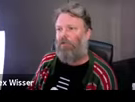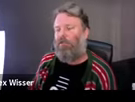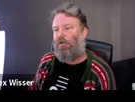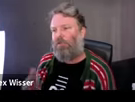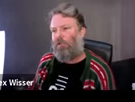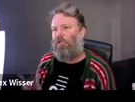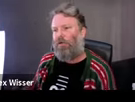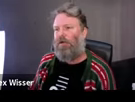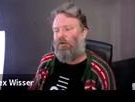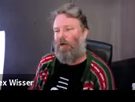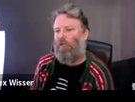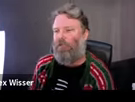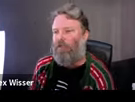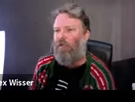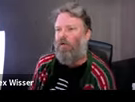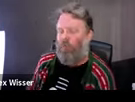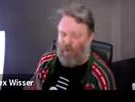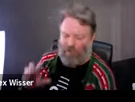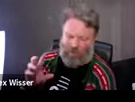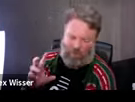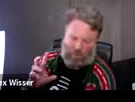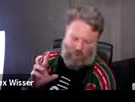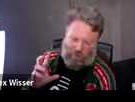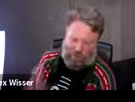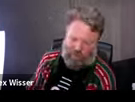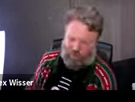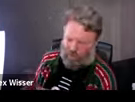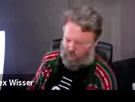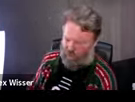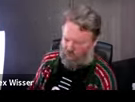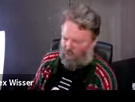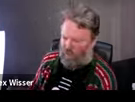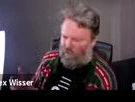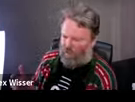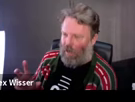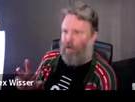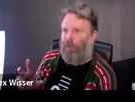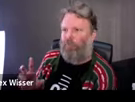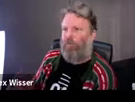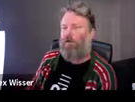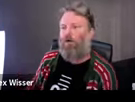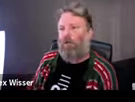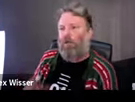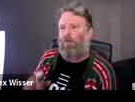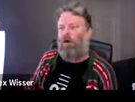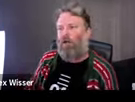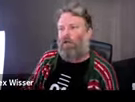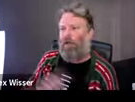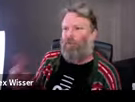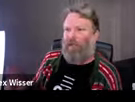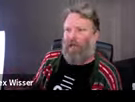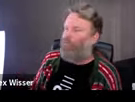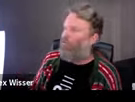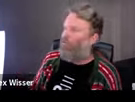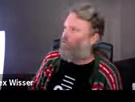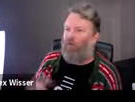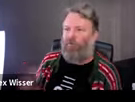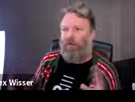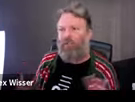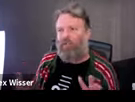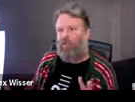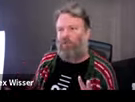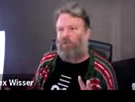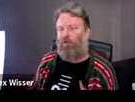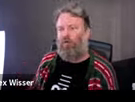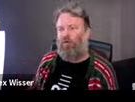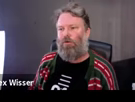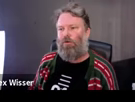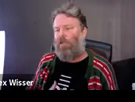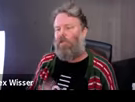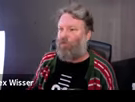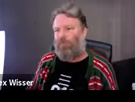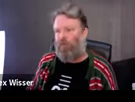thinking about how, actually, when you engage with the community,